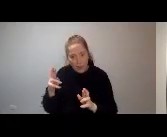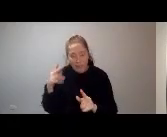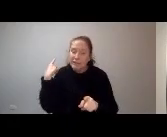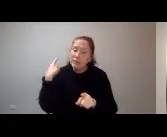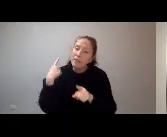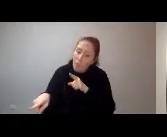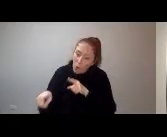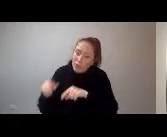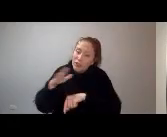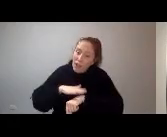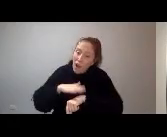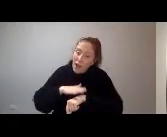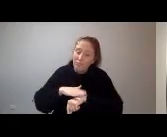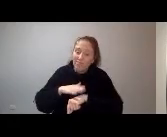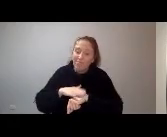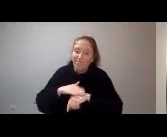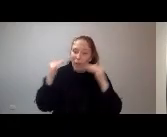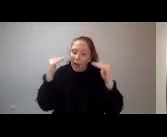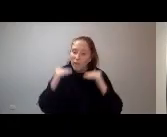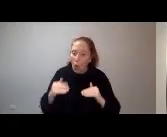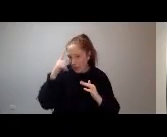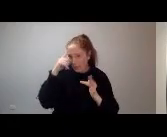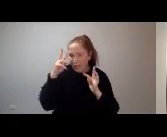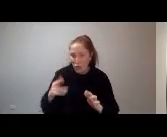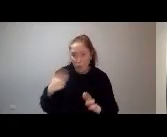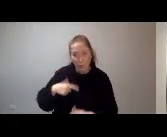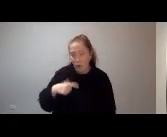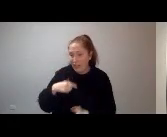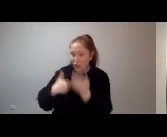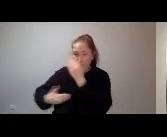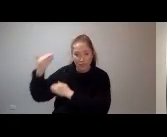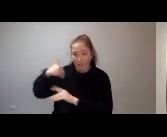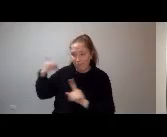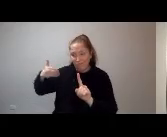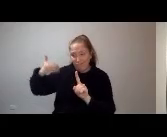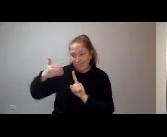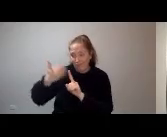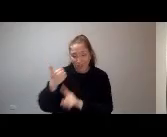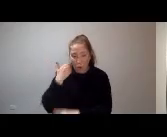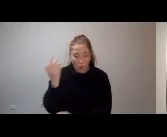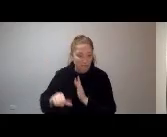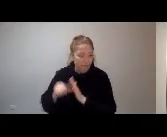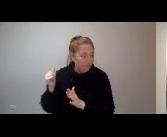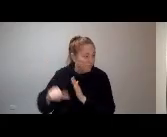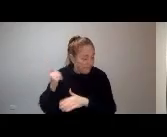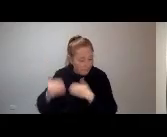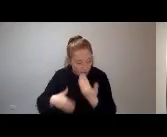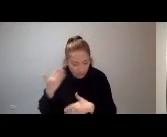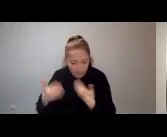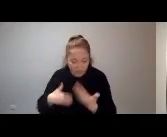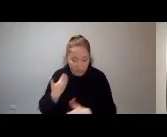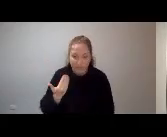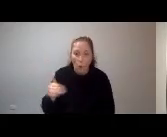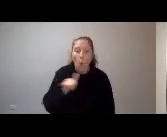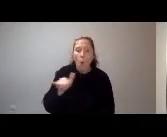because they've had such poor services in the past or their expectations are unexpressed. They can't express them.